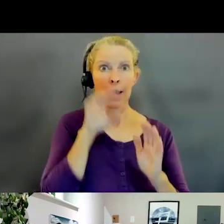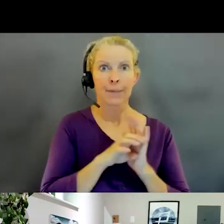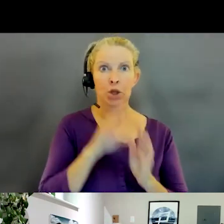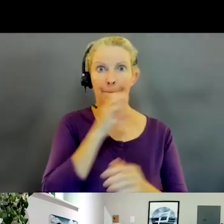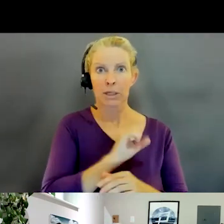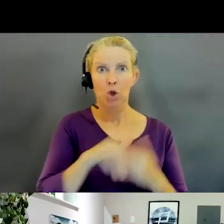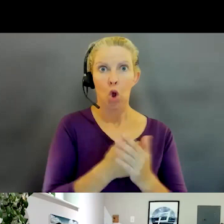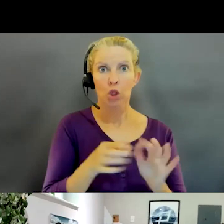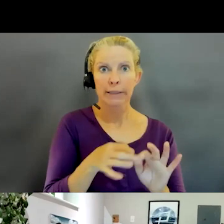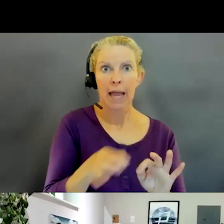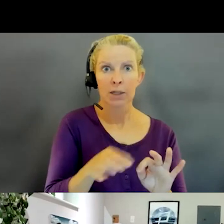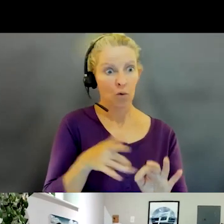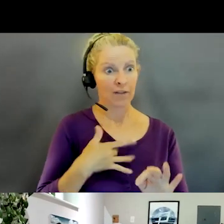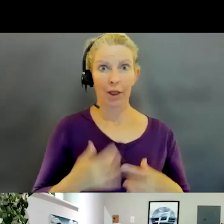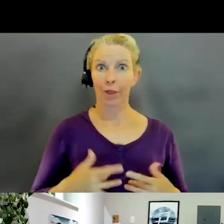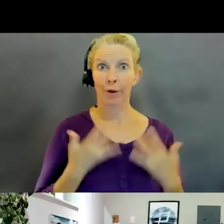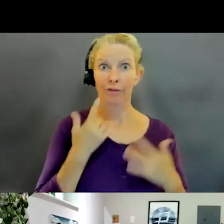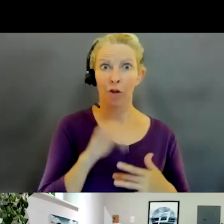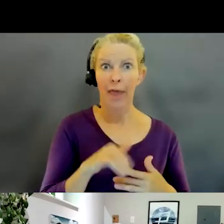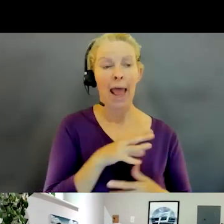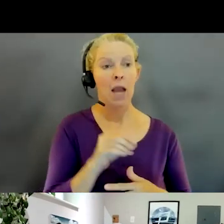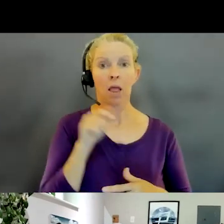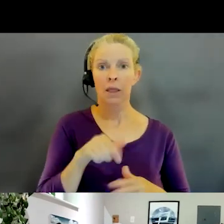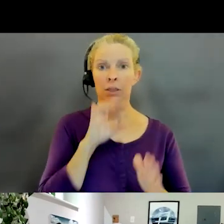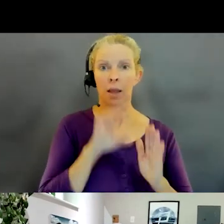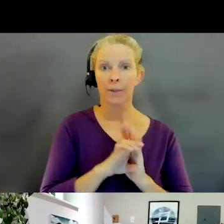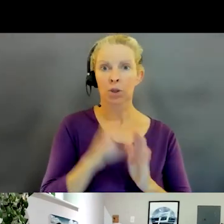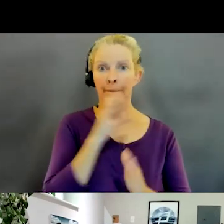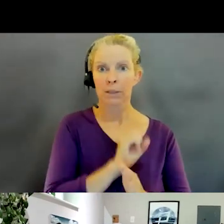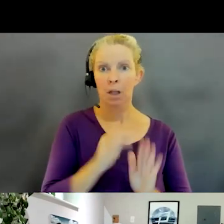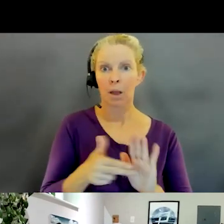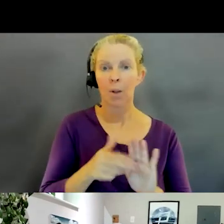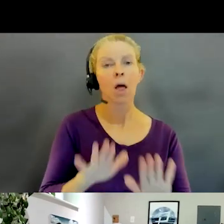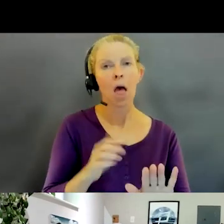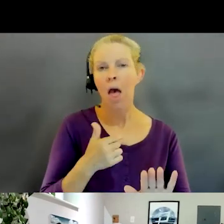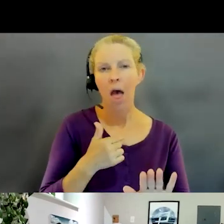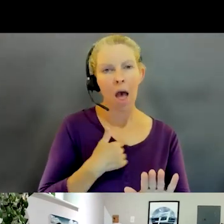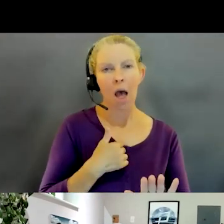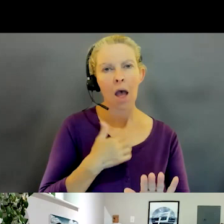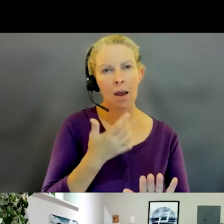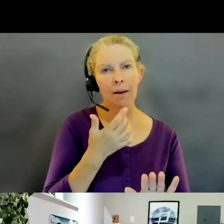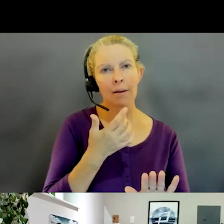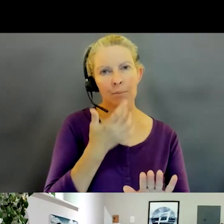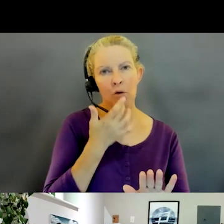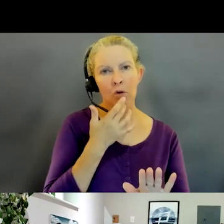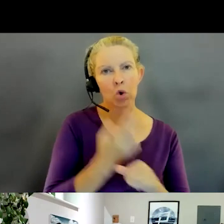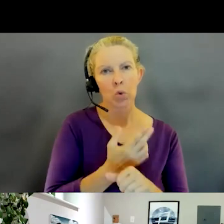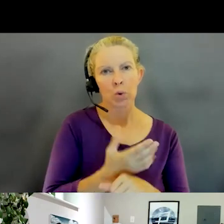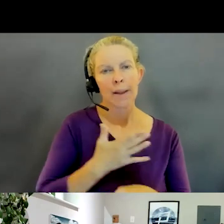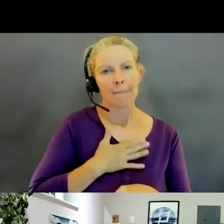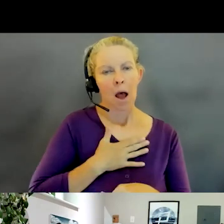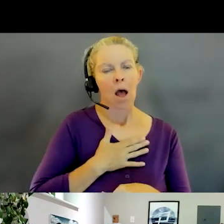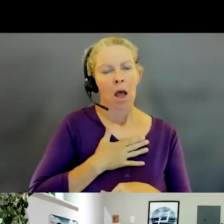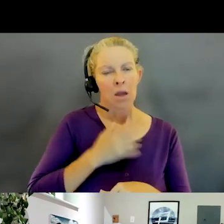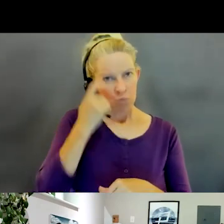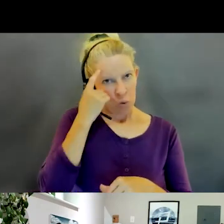a label? I would rather use my higher brain. >> Jay: Yeah, I like that. You have mentioned